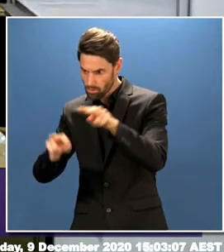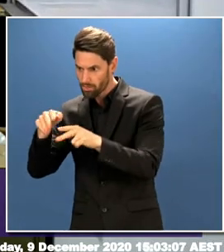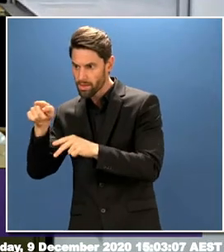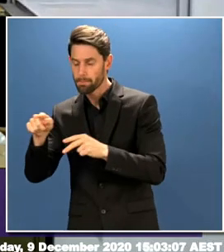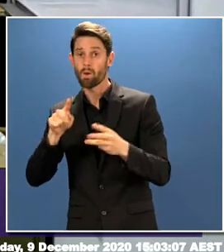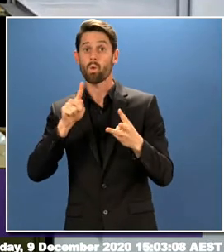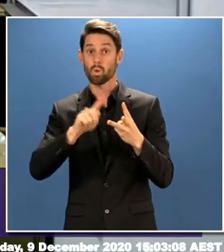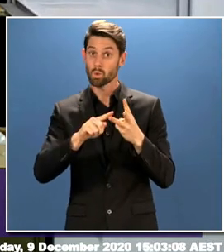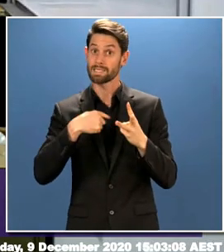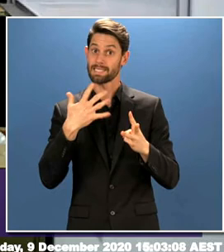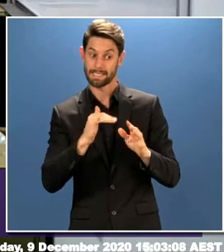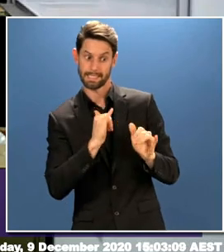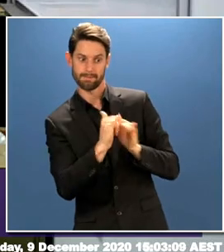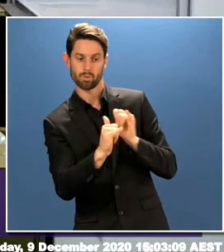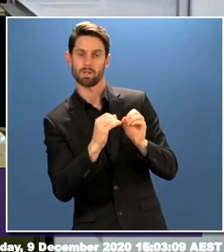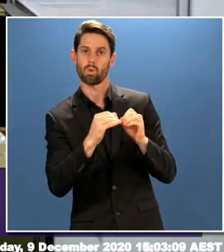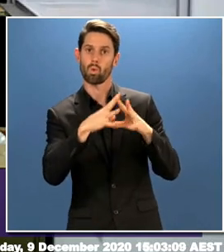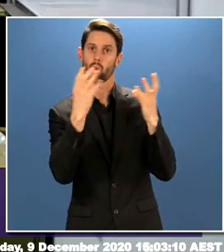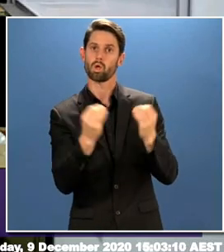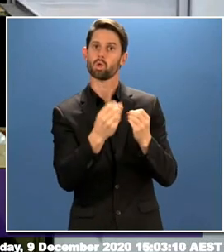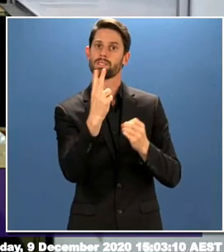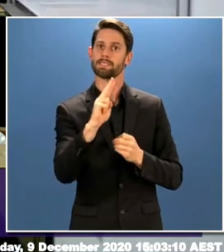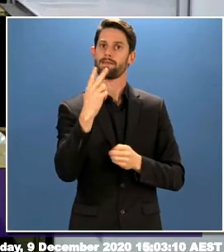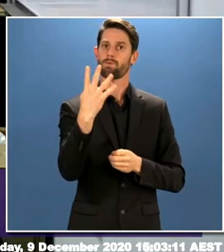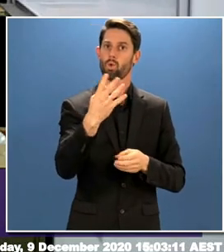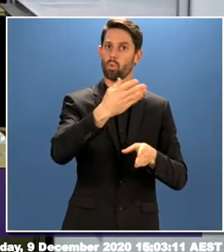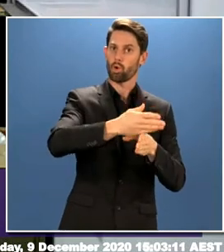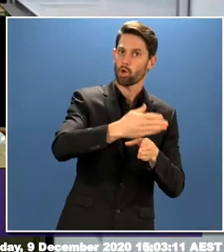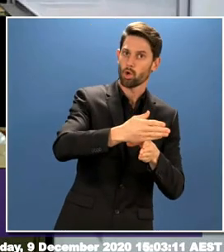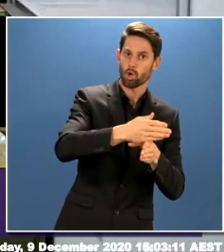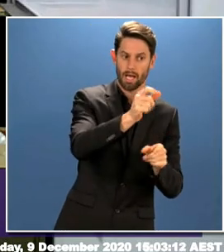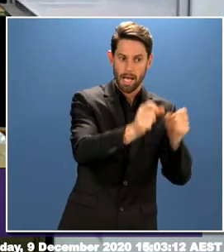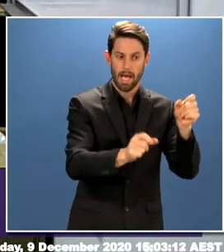interviewing with 24 frontline workers and managers involved in the DES, or in